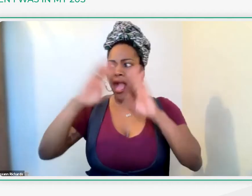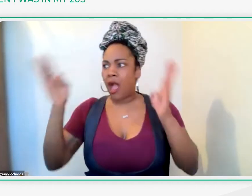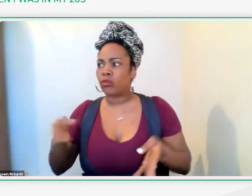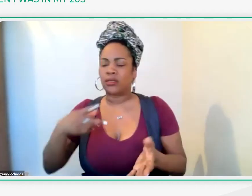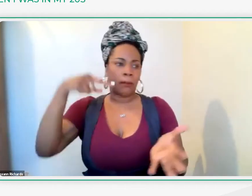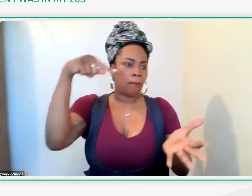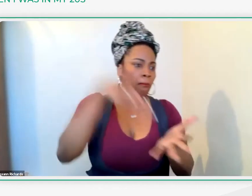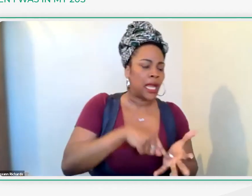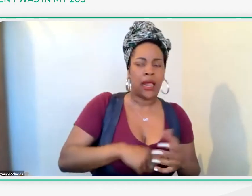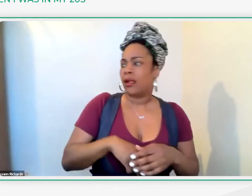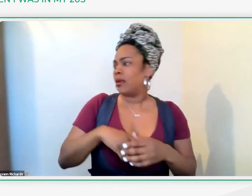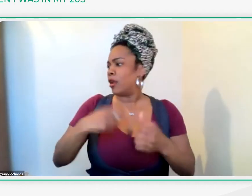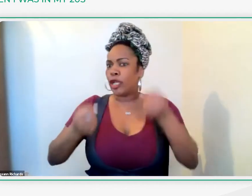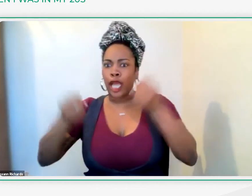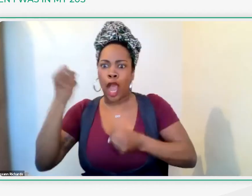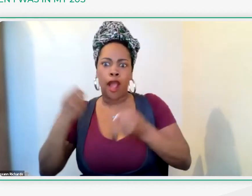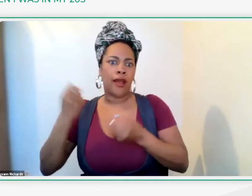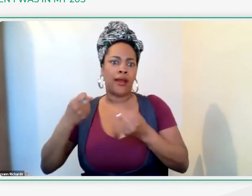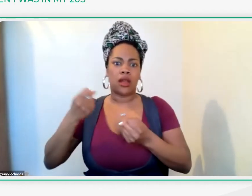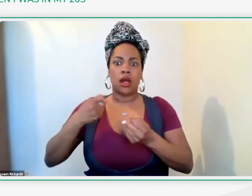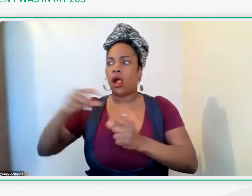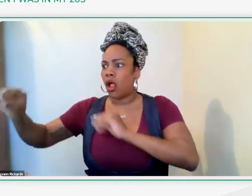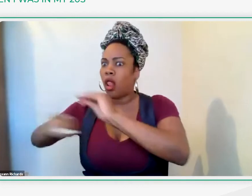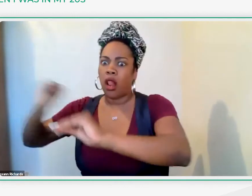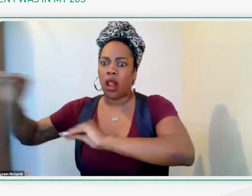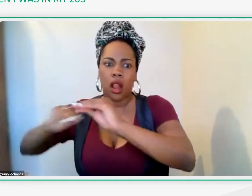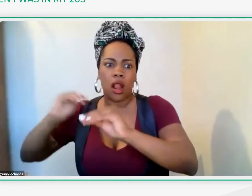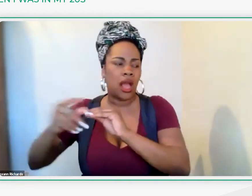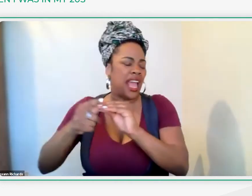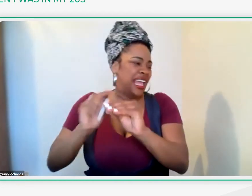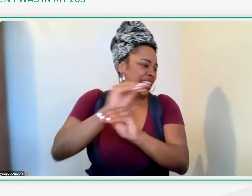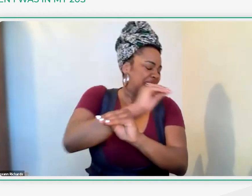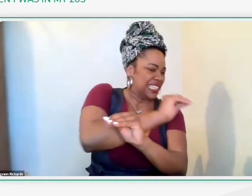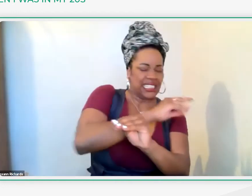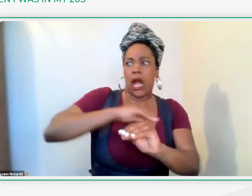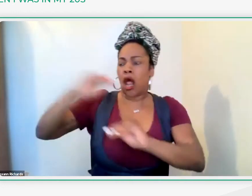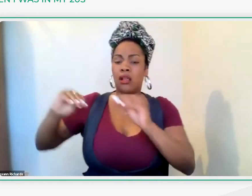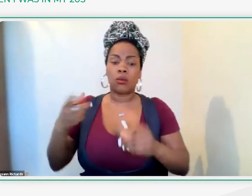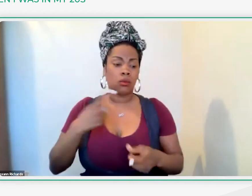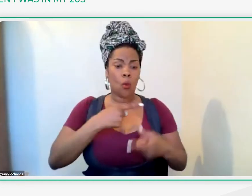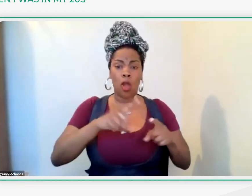But when we're older, we have houses, we have other debt, we have cars that we're putting